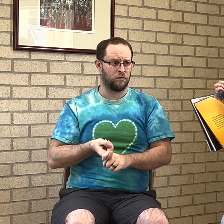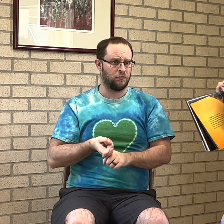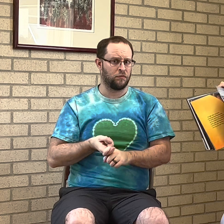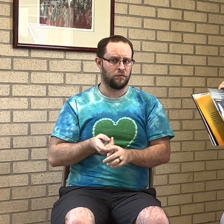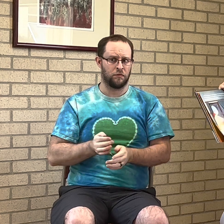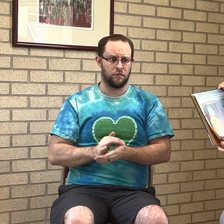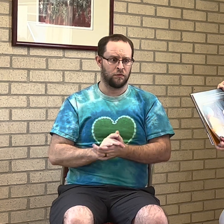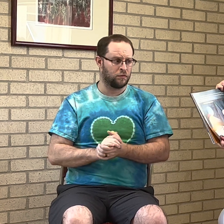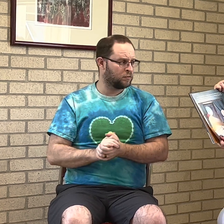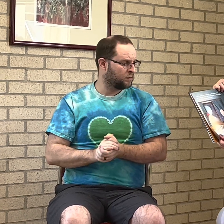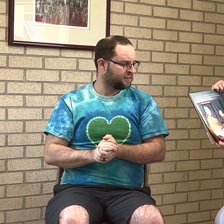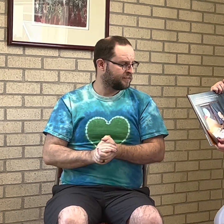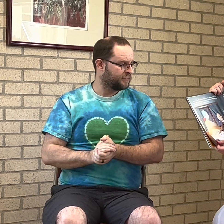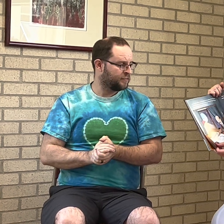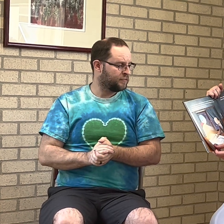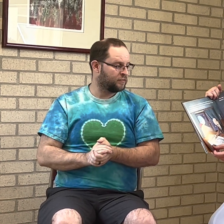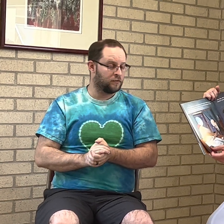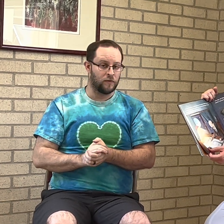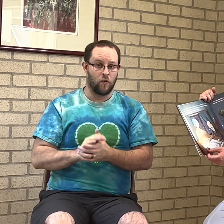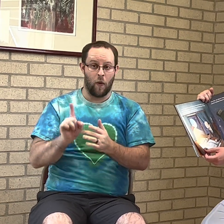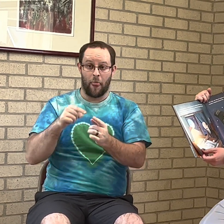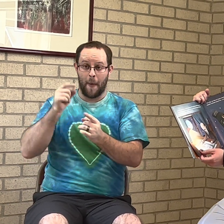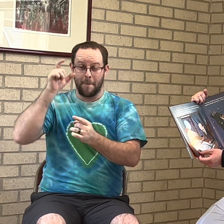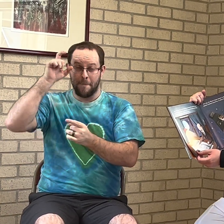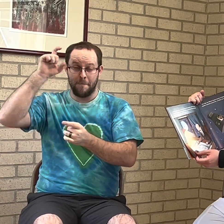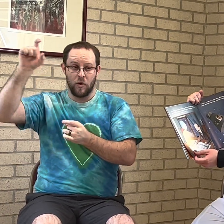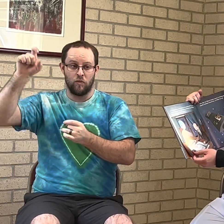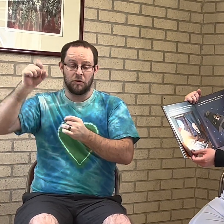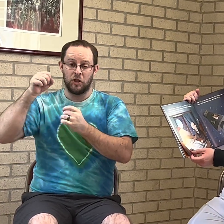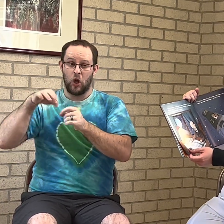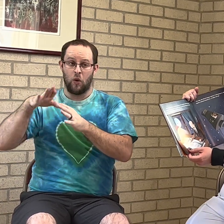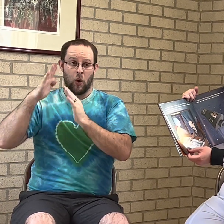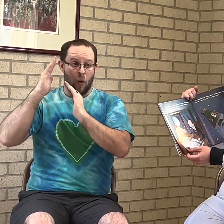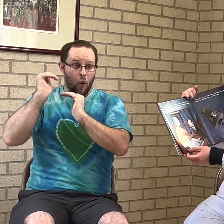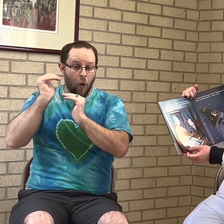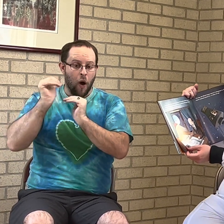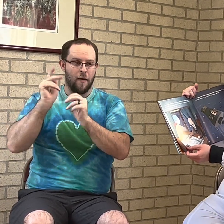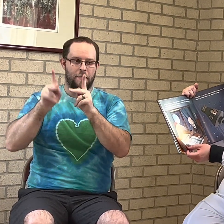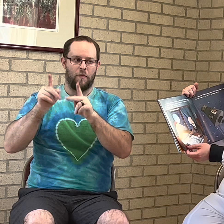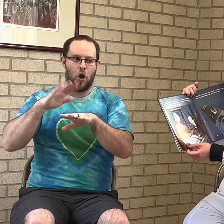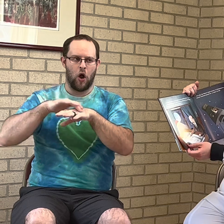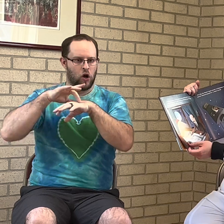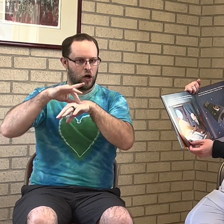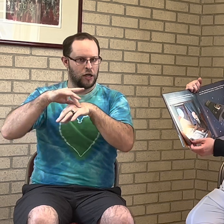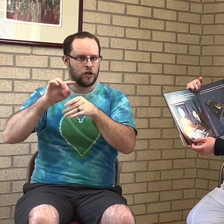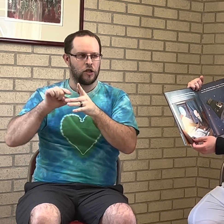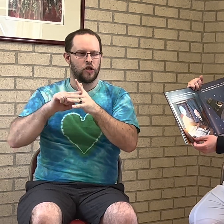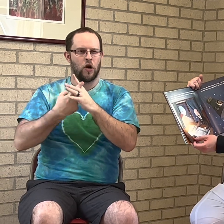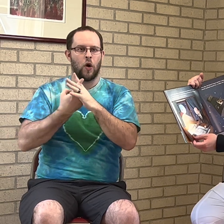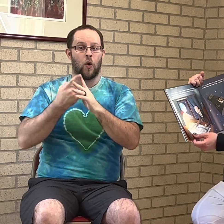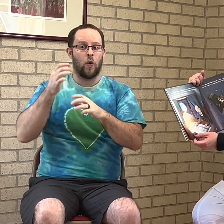Mr. Dixon: Just when the moon was losing hope the people on Earth began to experiment with